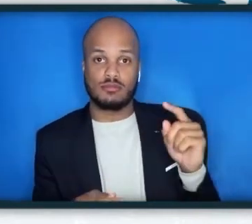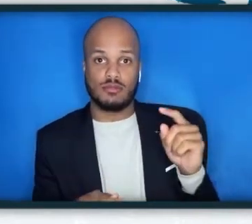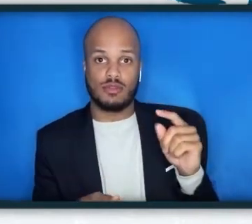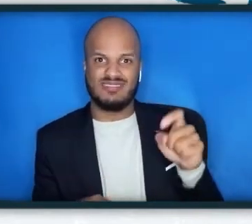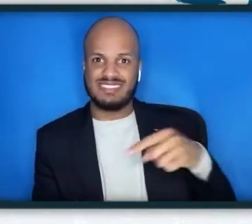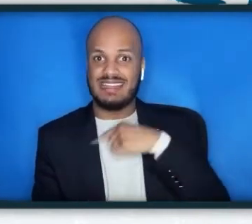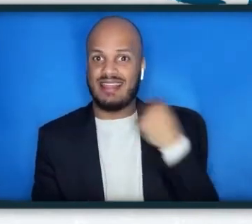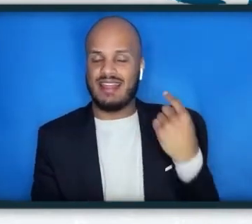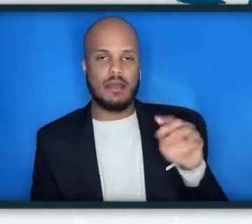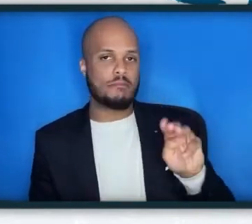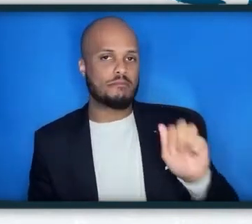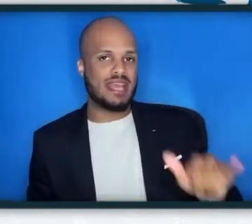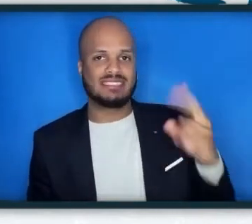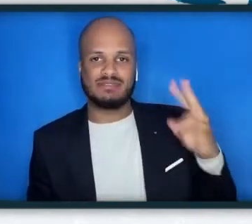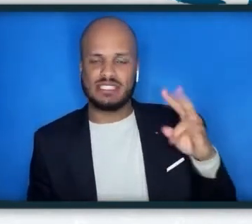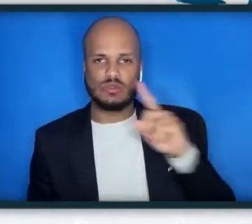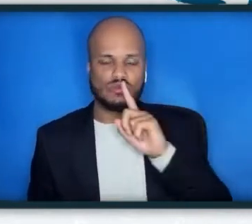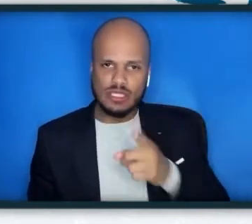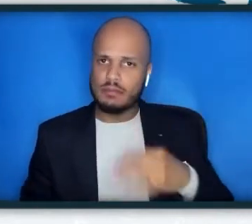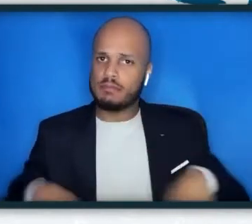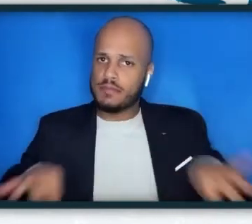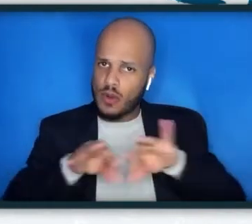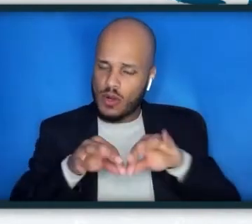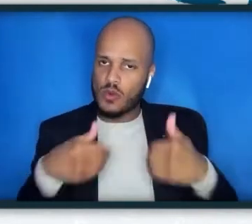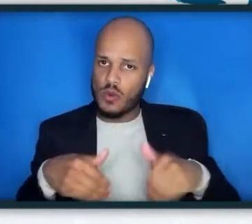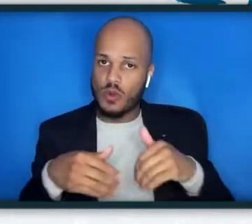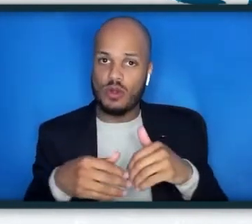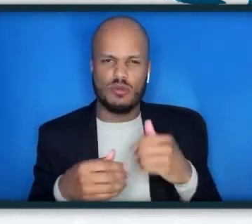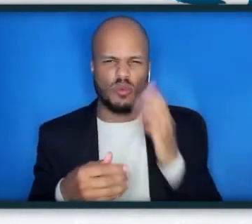It's the most important thing you can do, and here's why.